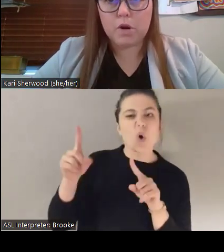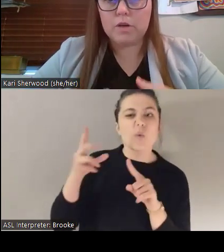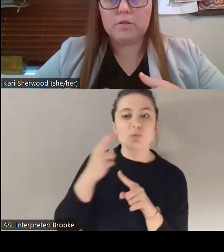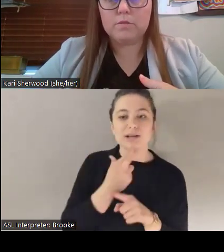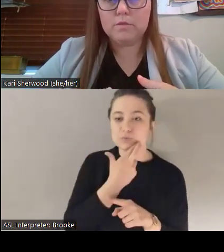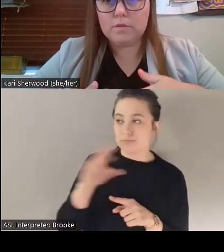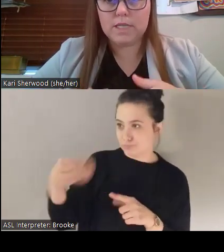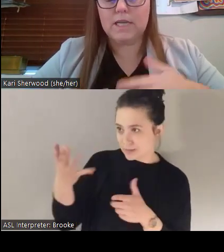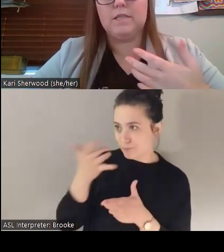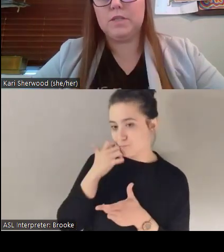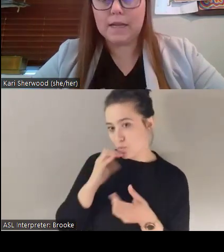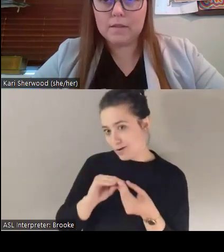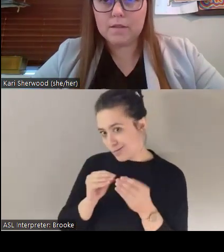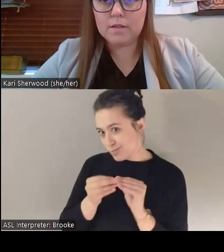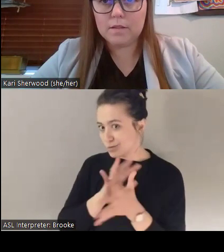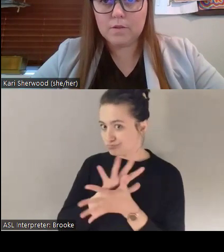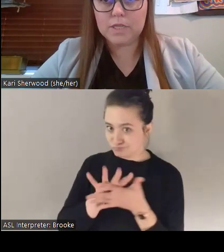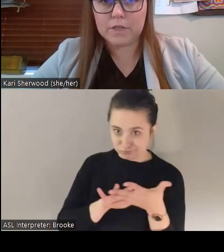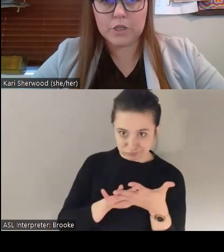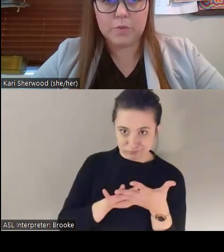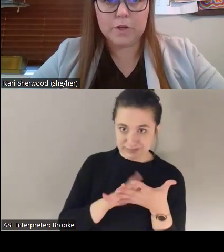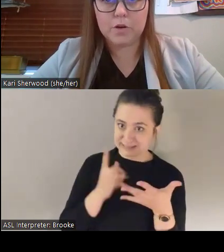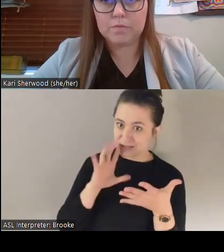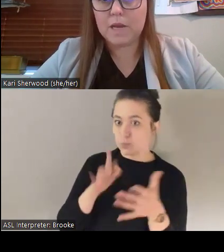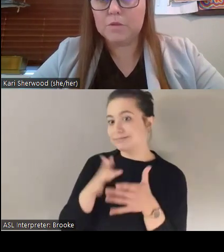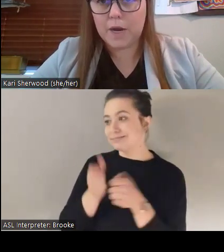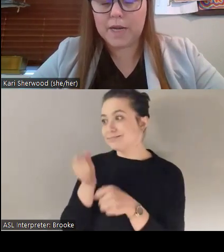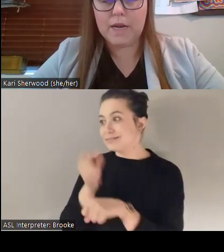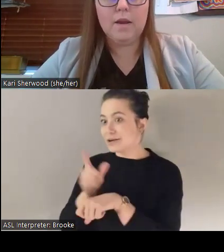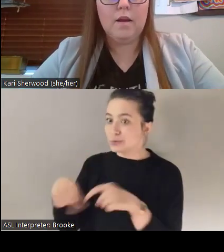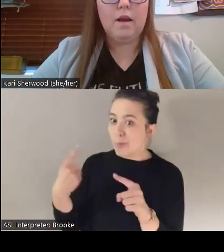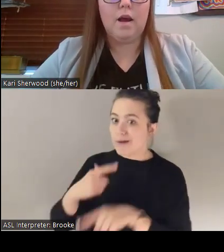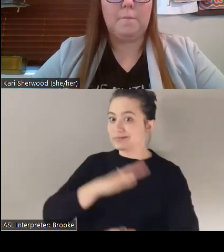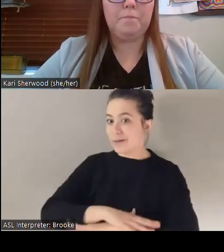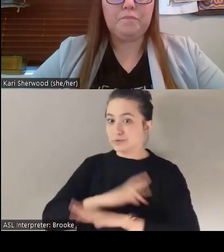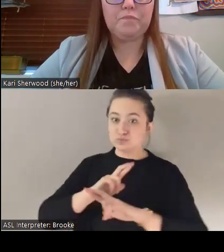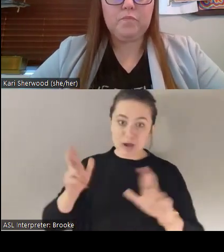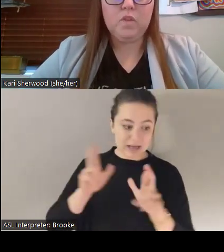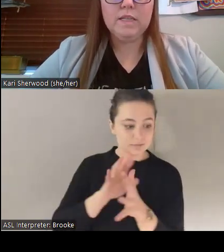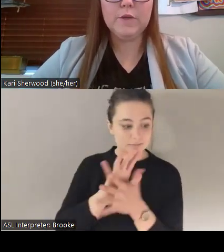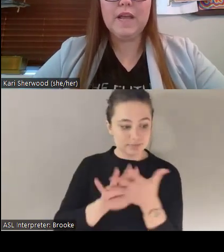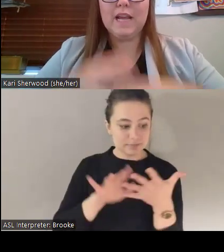and they ll text you when your table is ready. So they can